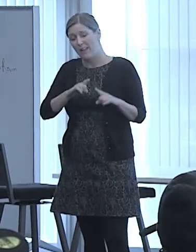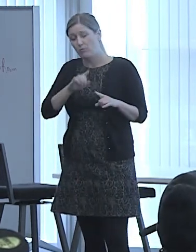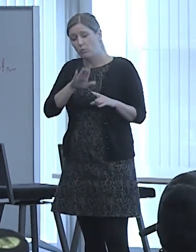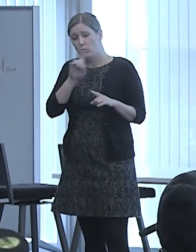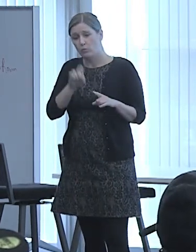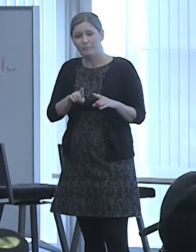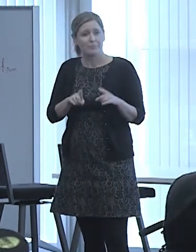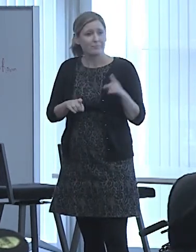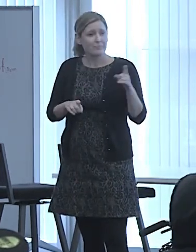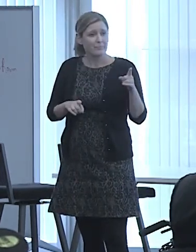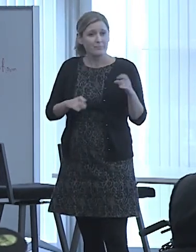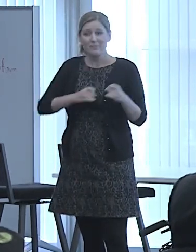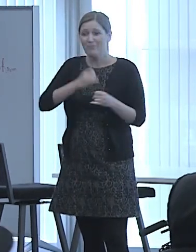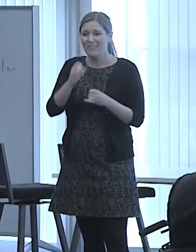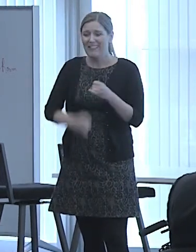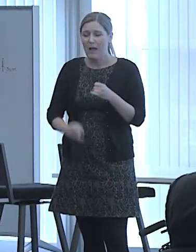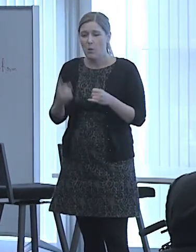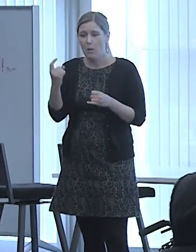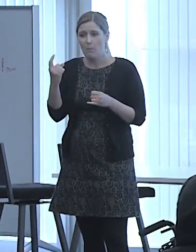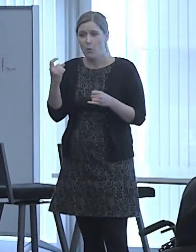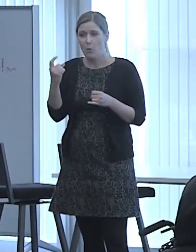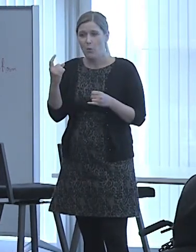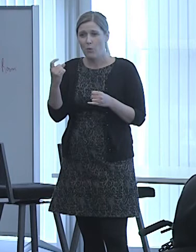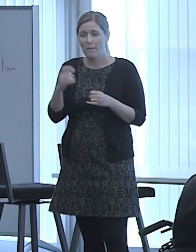One last question for Lydia, for now.